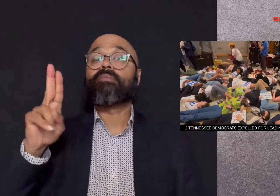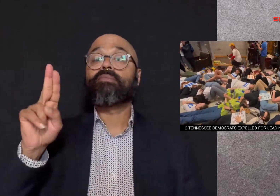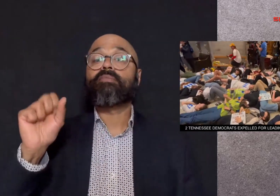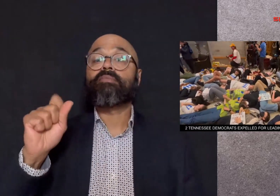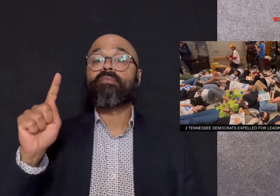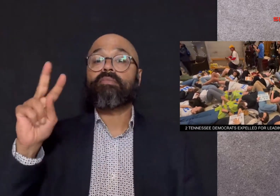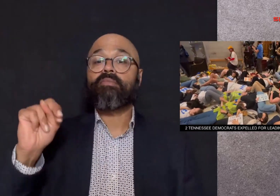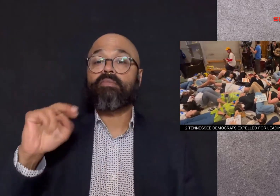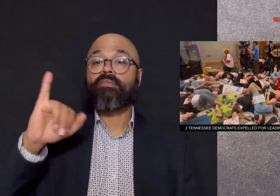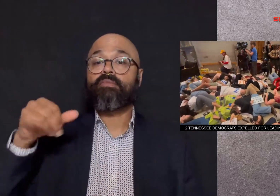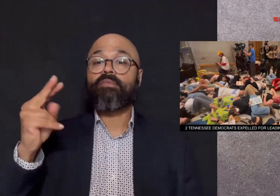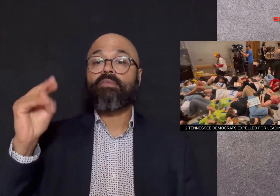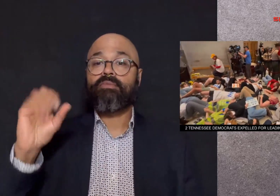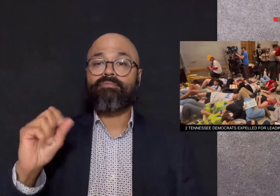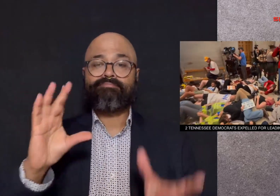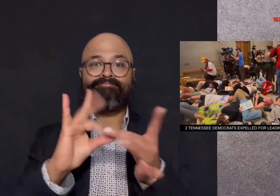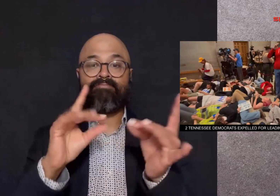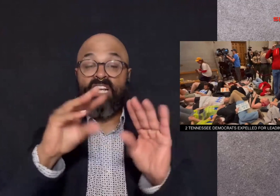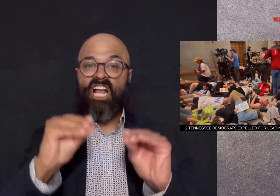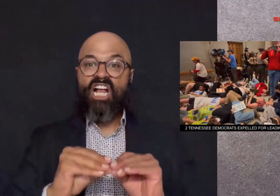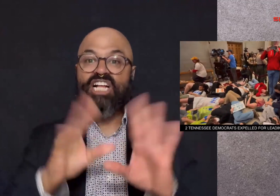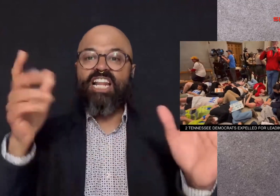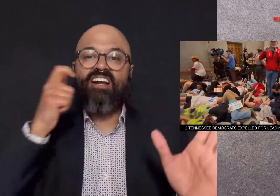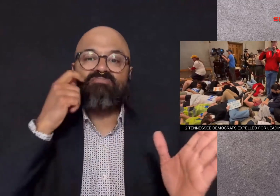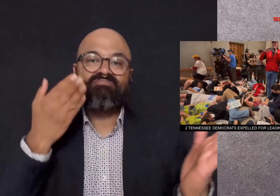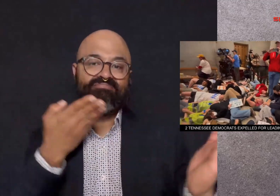but Justin Jones says it is a clear case of racism